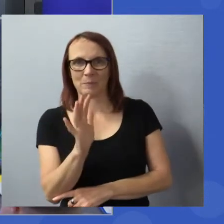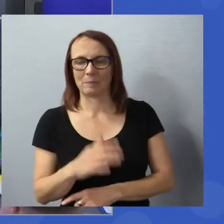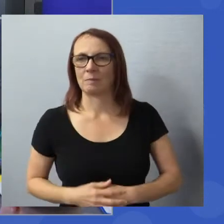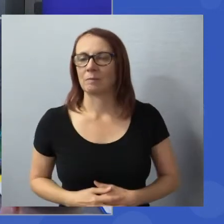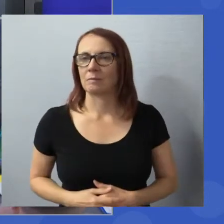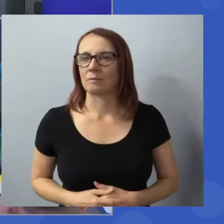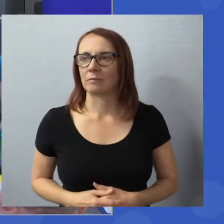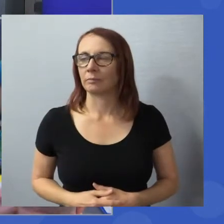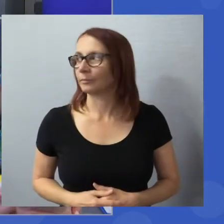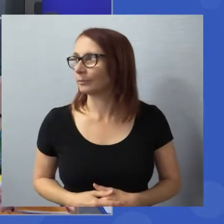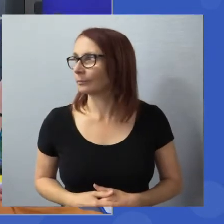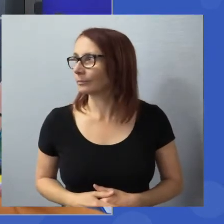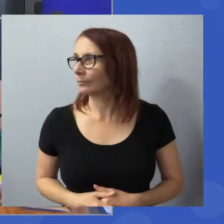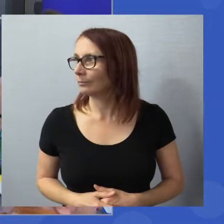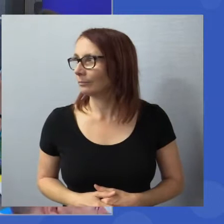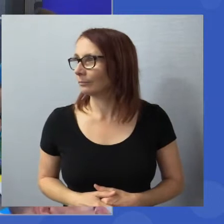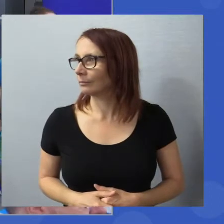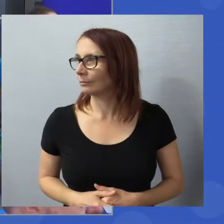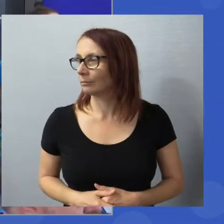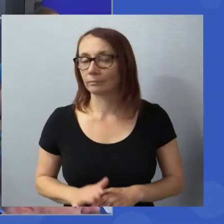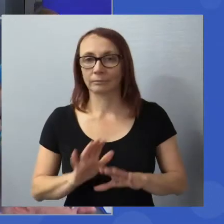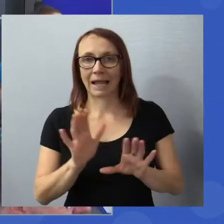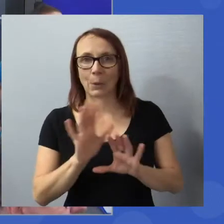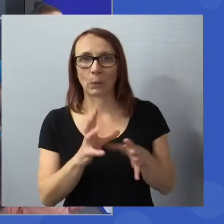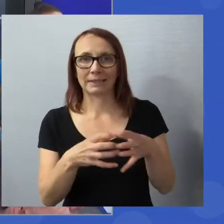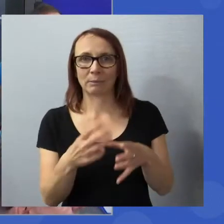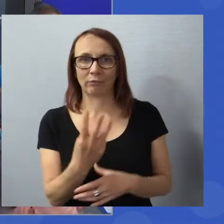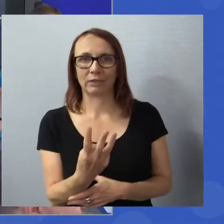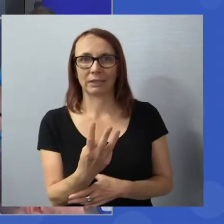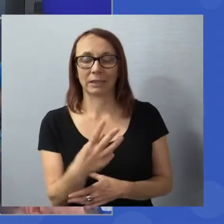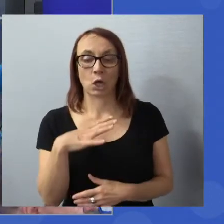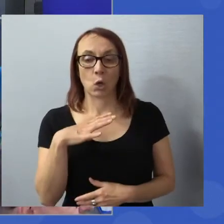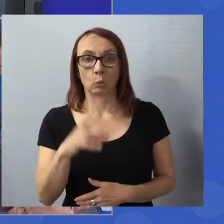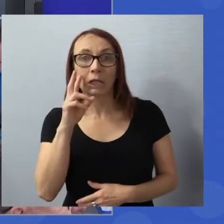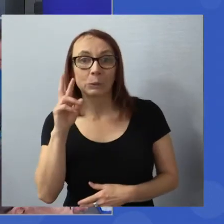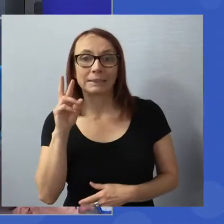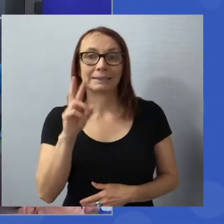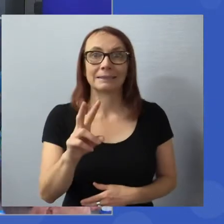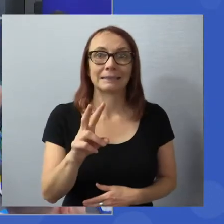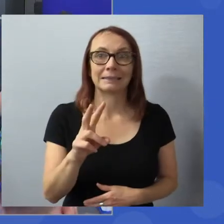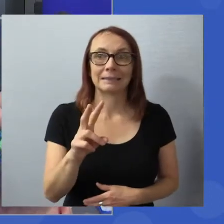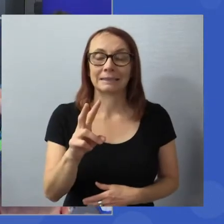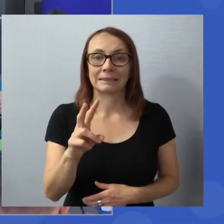hello this is Table three we would like to see an affordable state-owned and